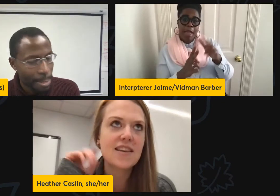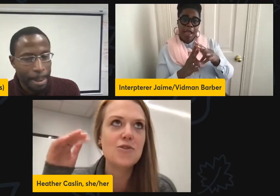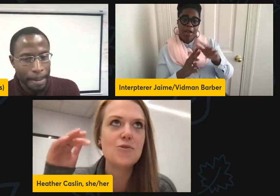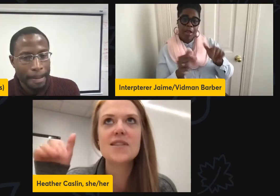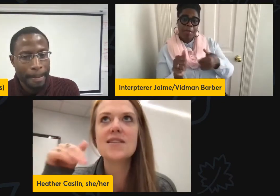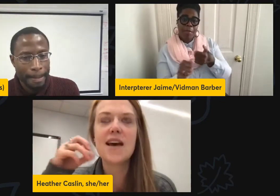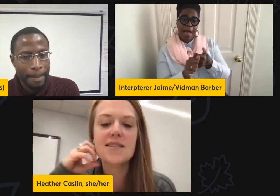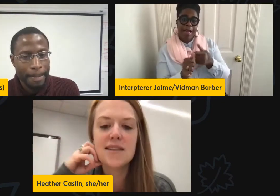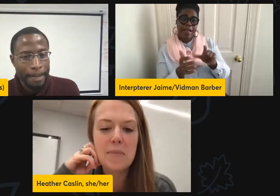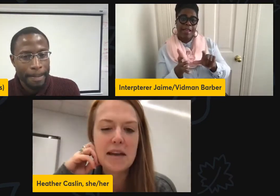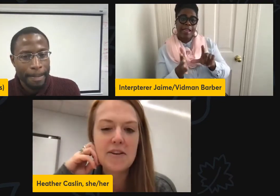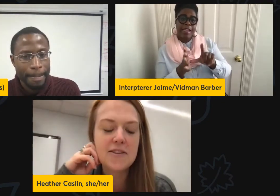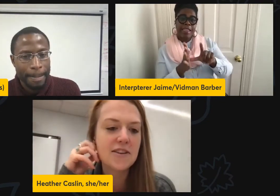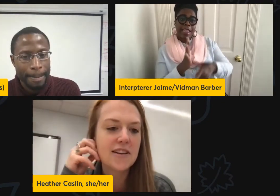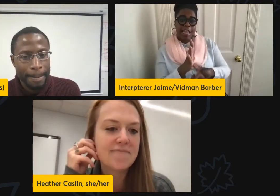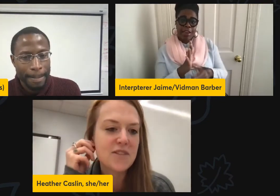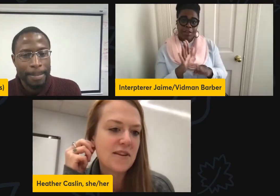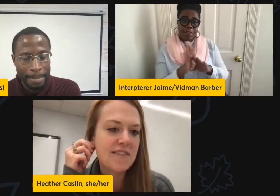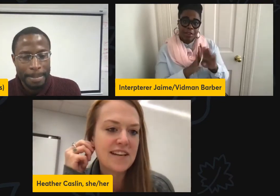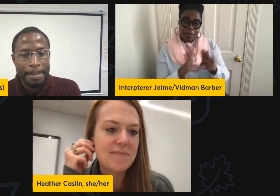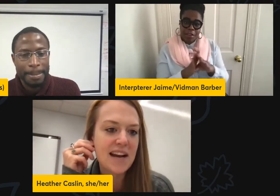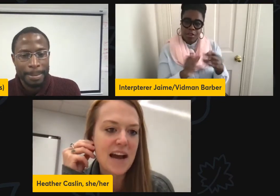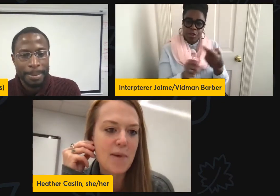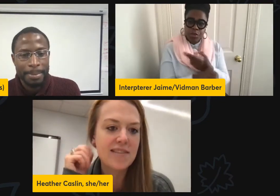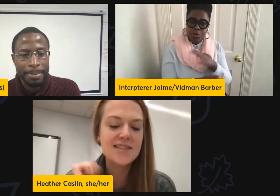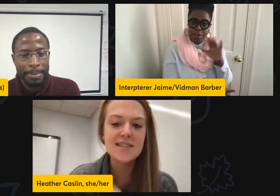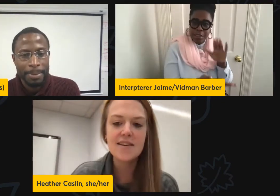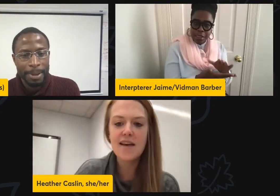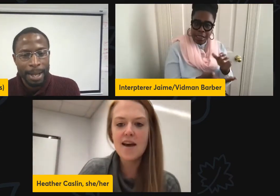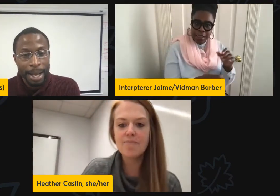the use is less than males? Or do you have any kind of hypotheses on that?